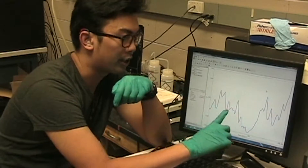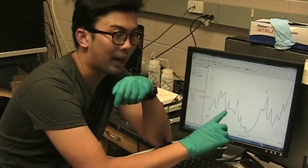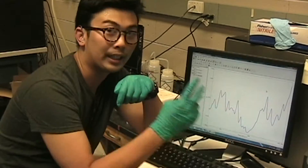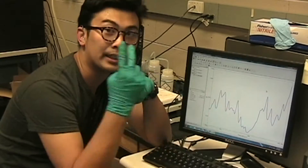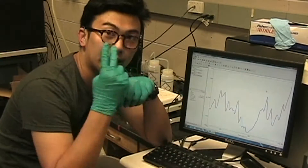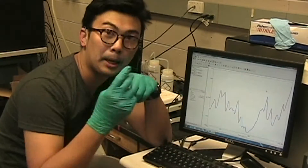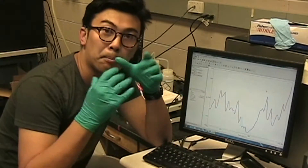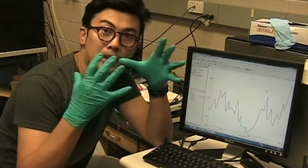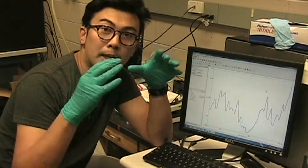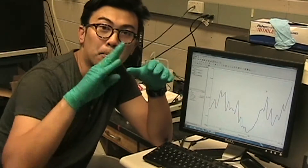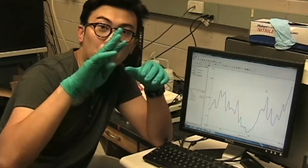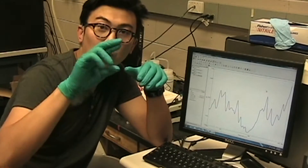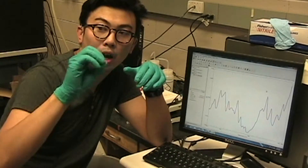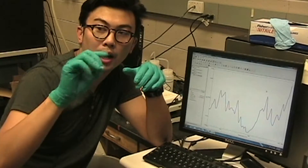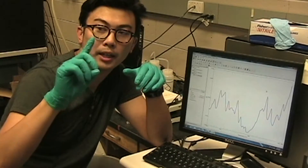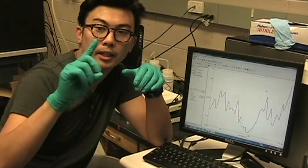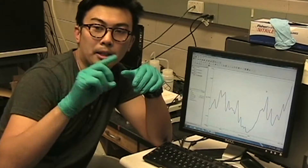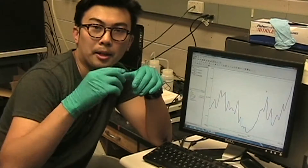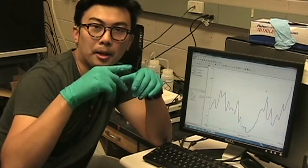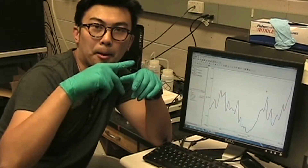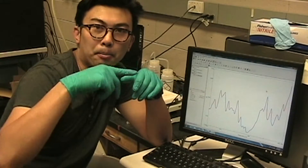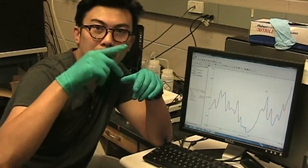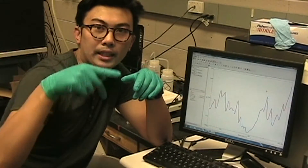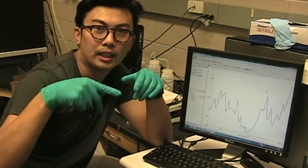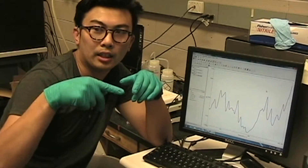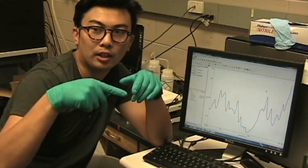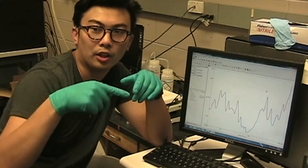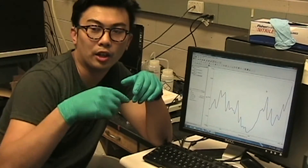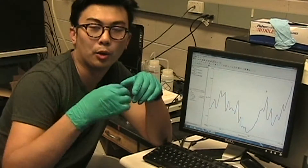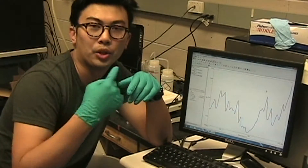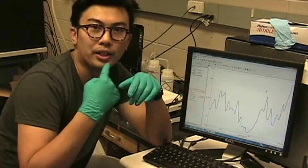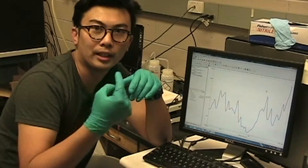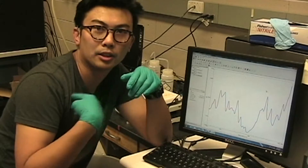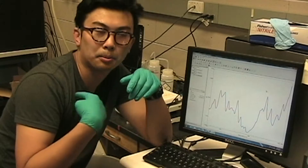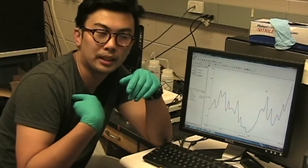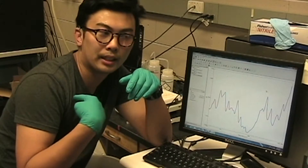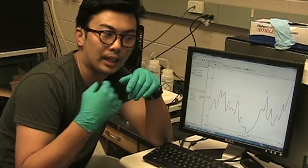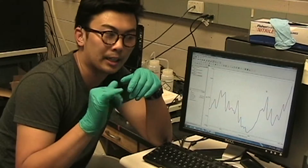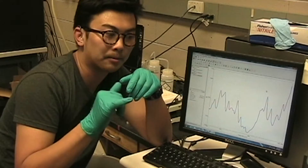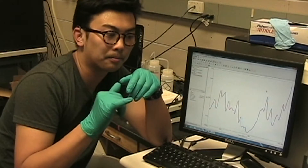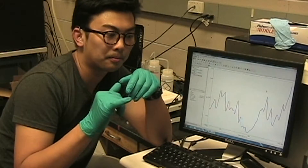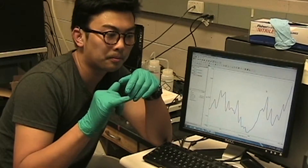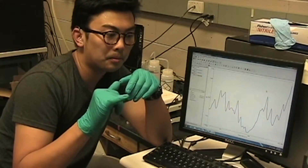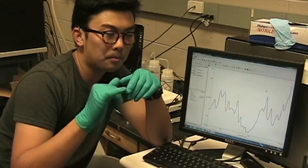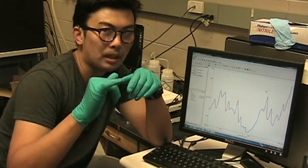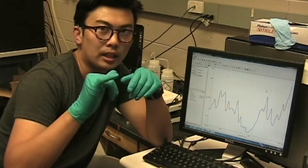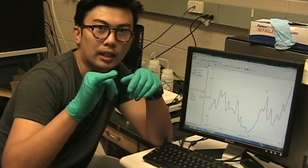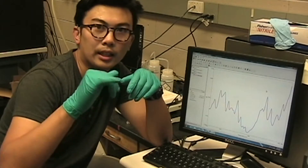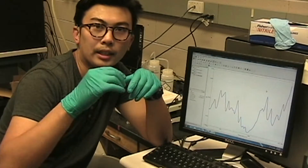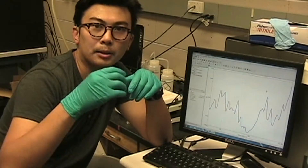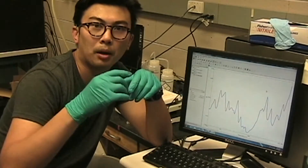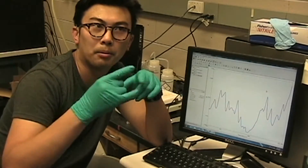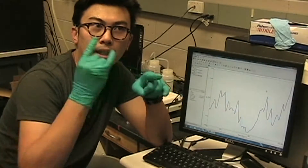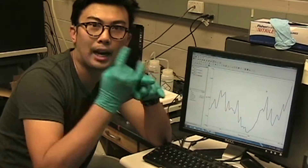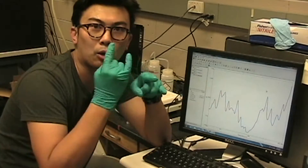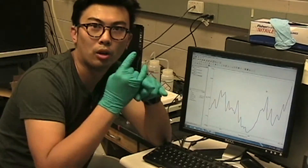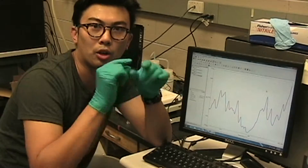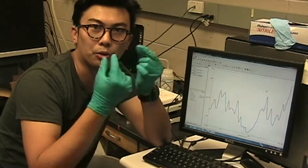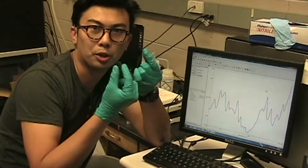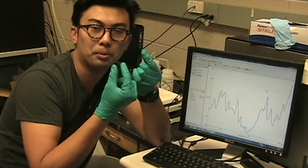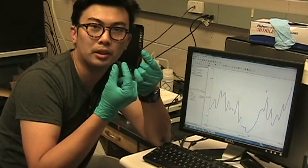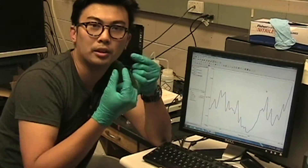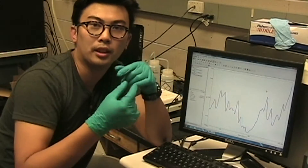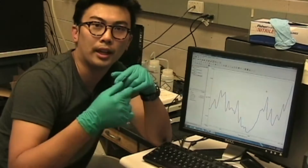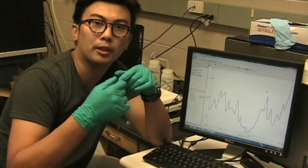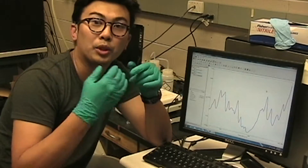As you can see, the broad peak tells me that it is an alcohol group